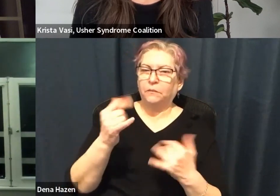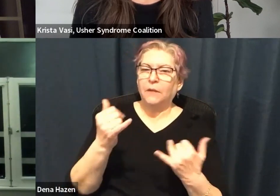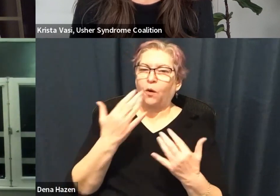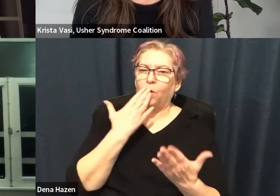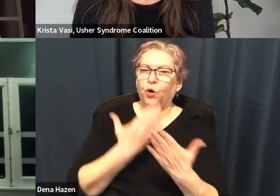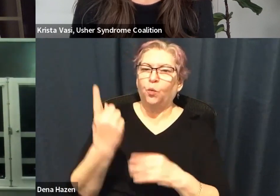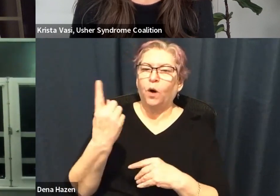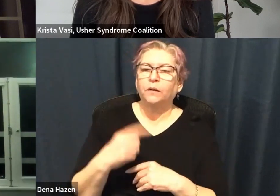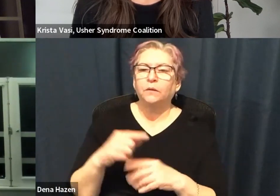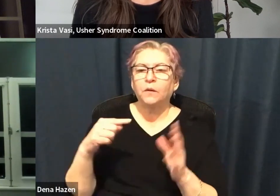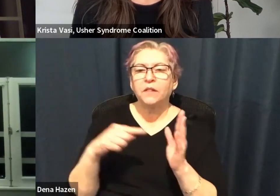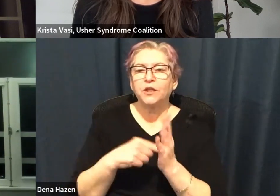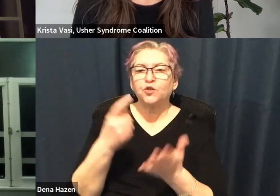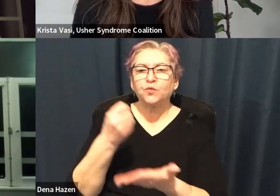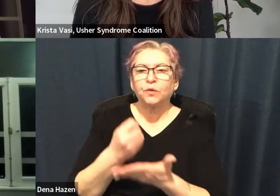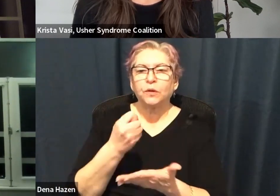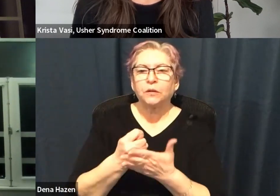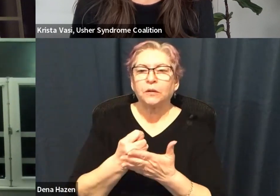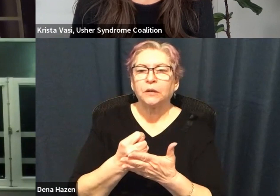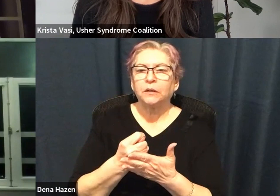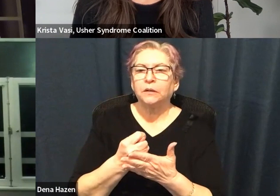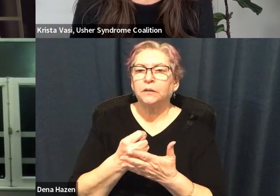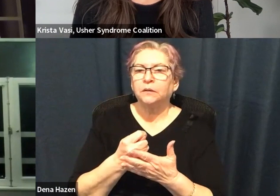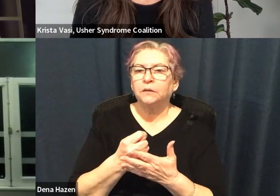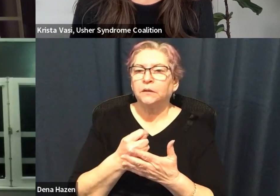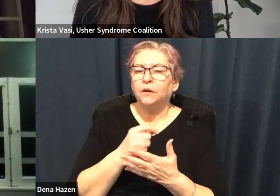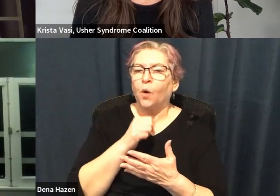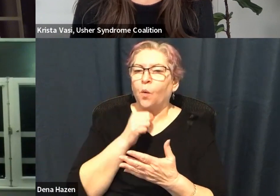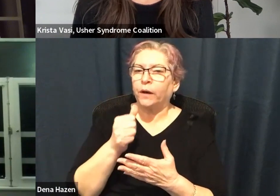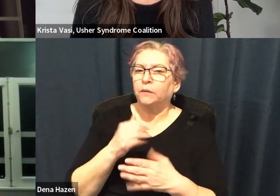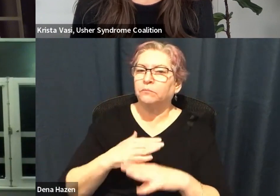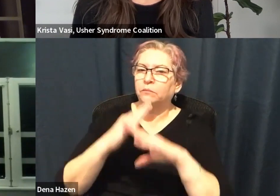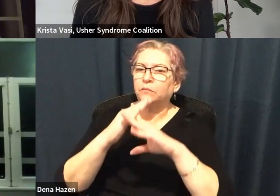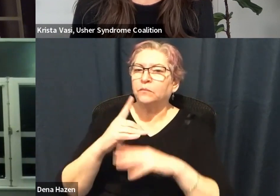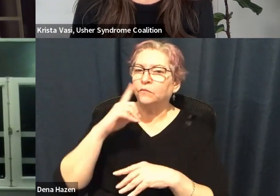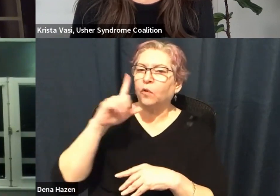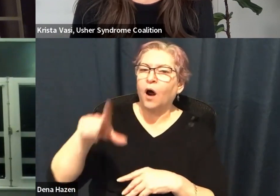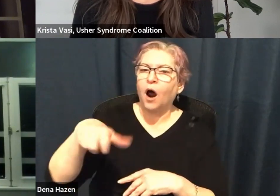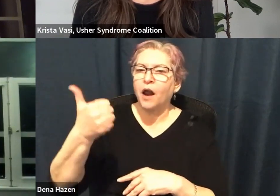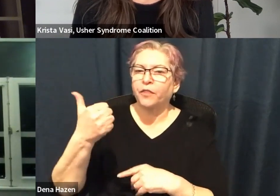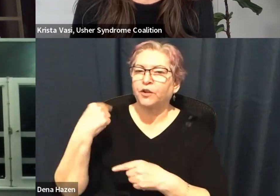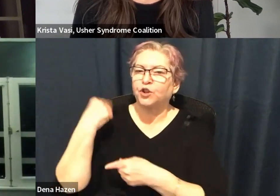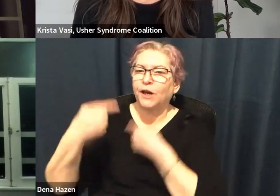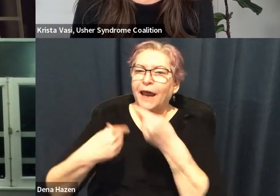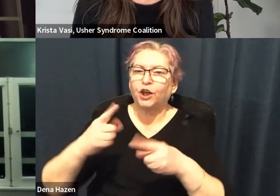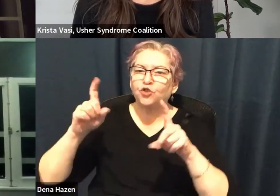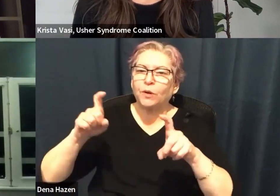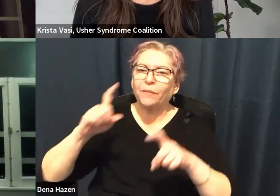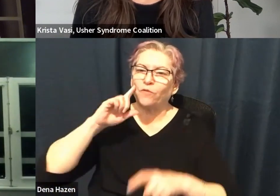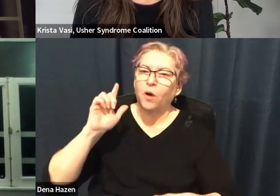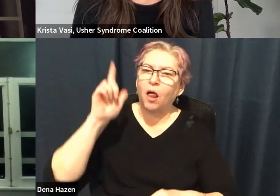"Would this treatment preclude getting another genetic treatment in the future?" And I can try and tackle that question